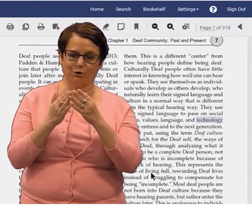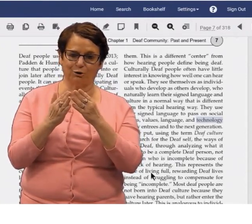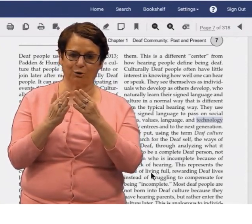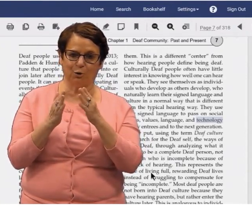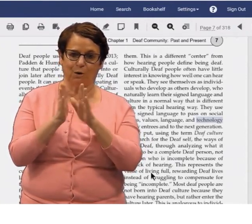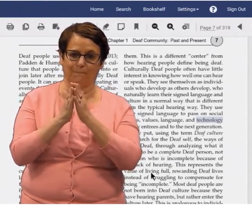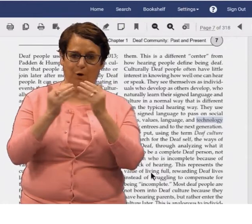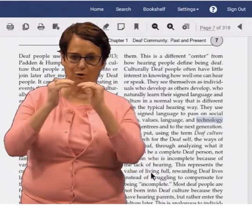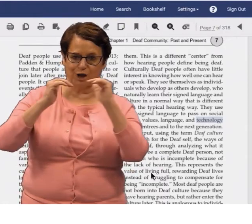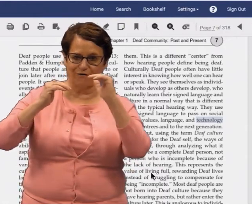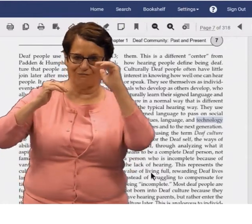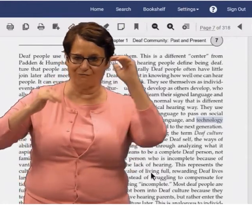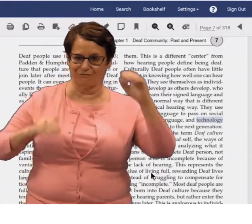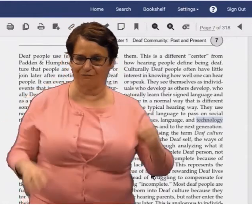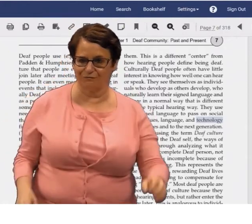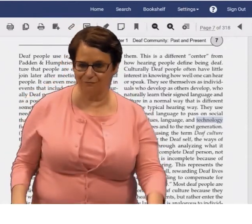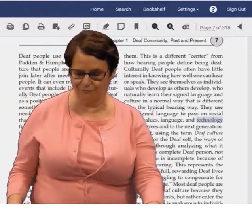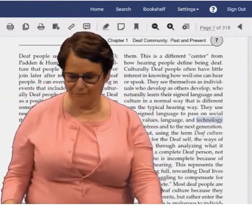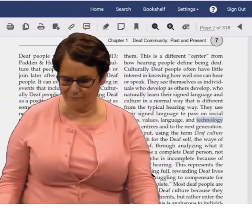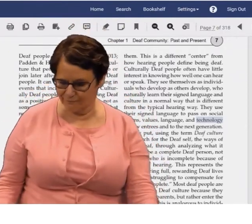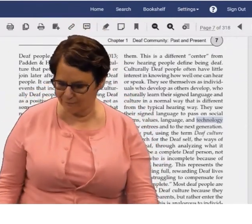and then save the book to the bookshelf.